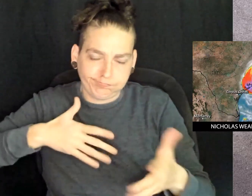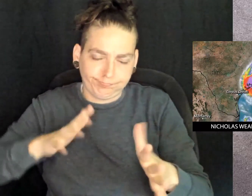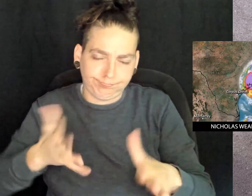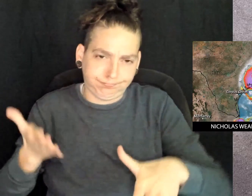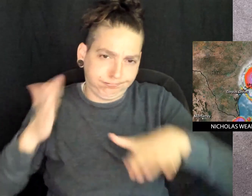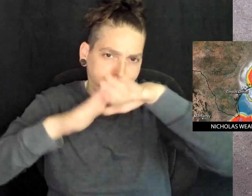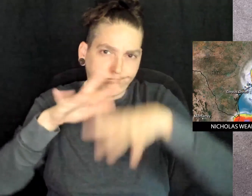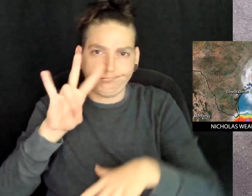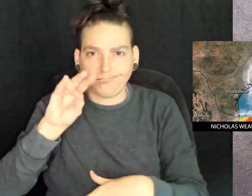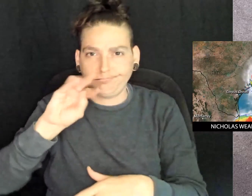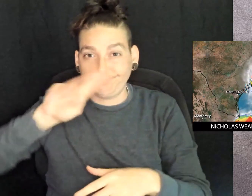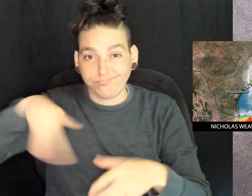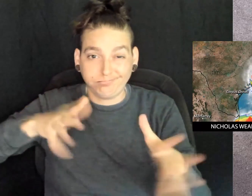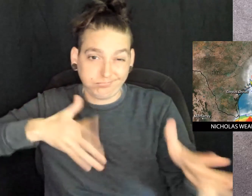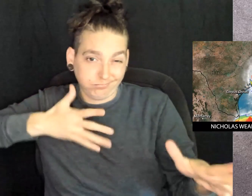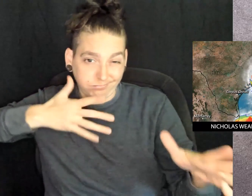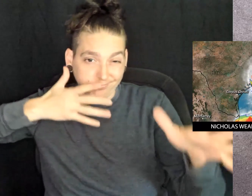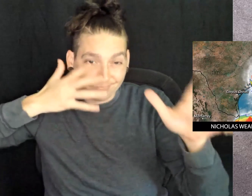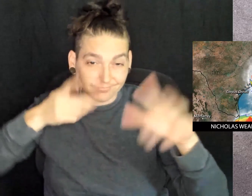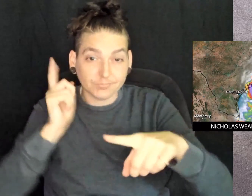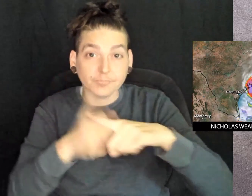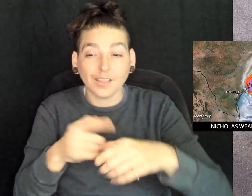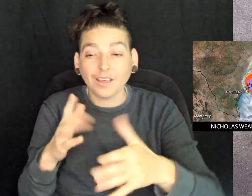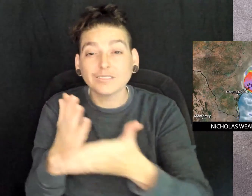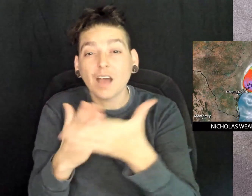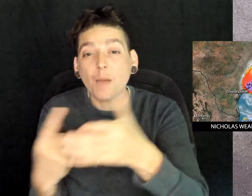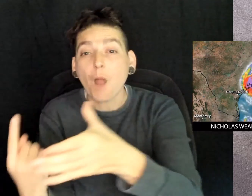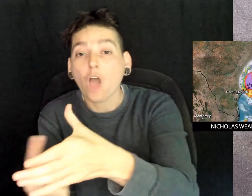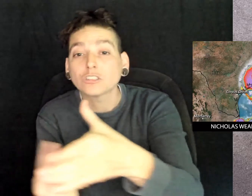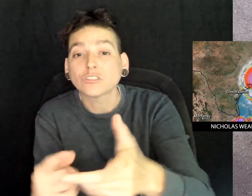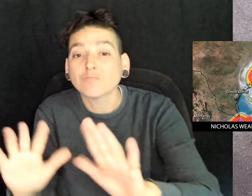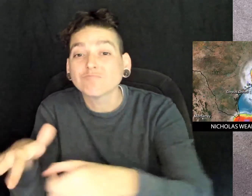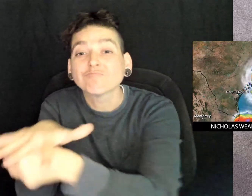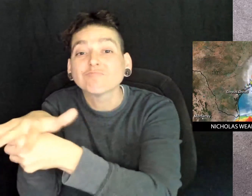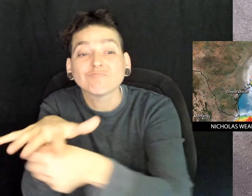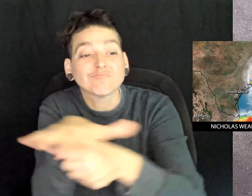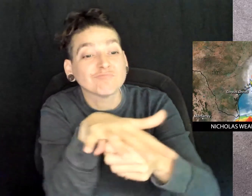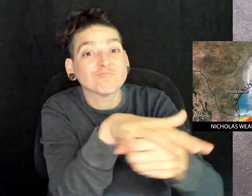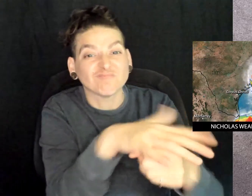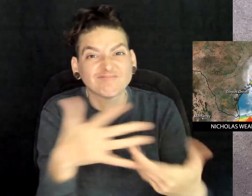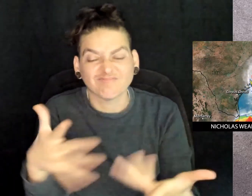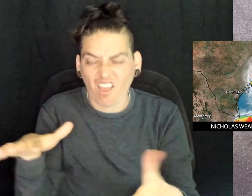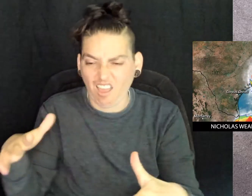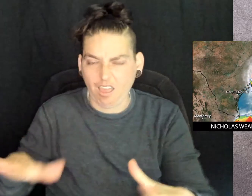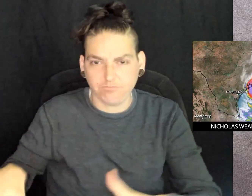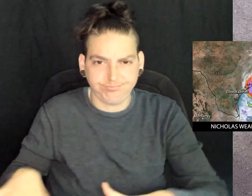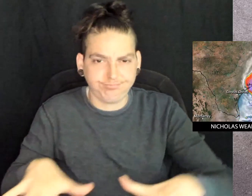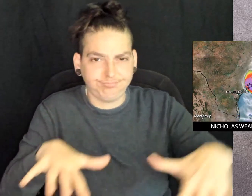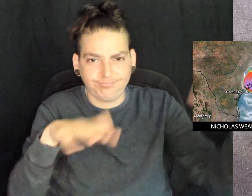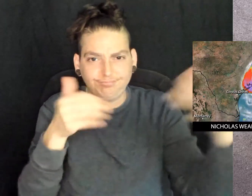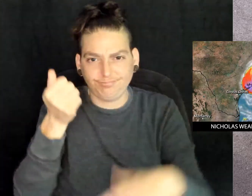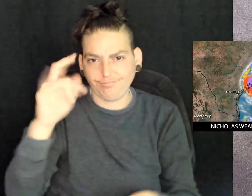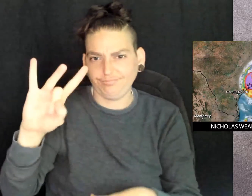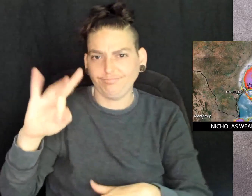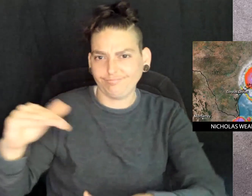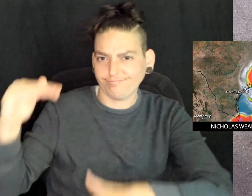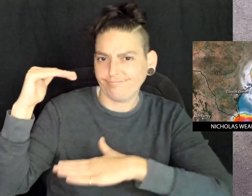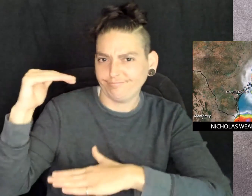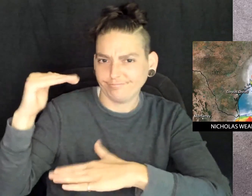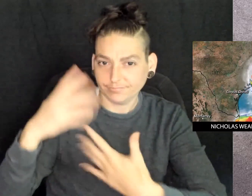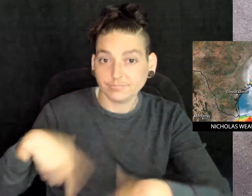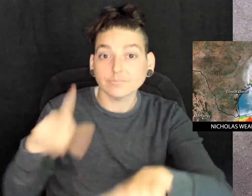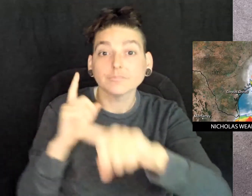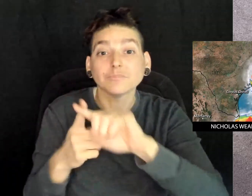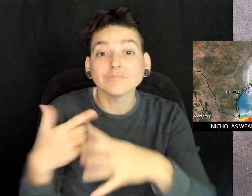but the storm is still packing a punch producing winds of 70 mph with some isolated areas receiving